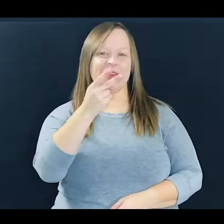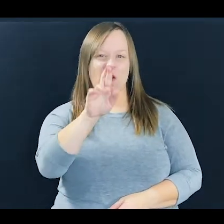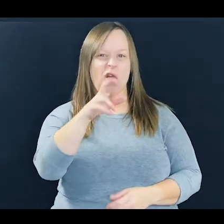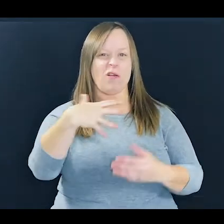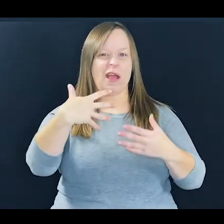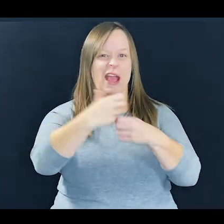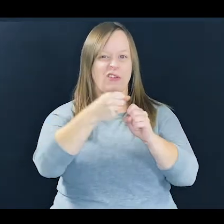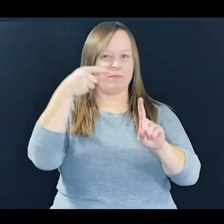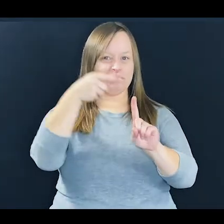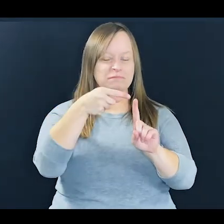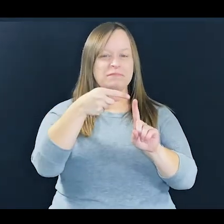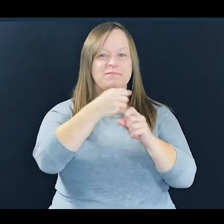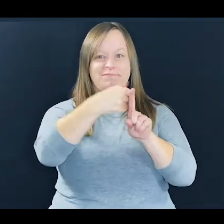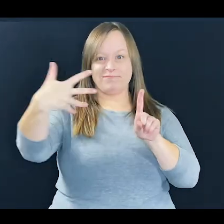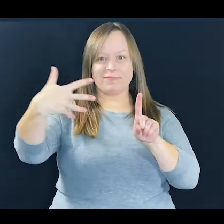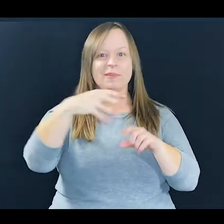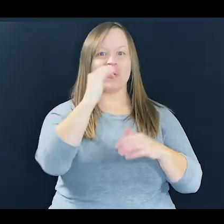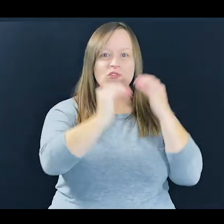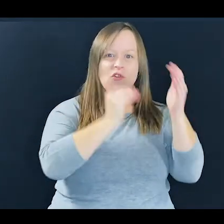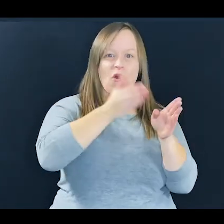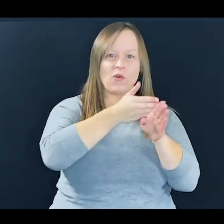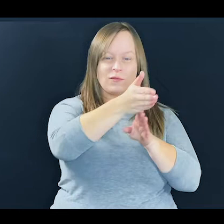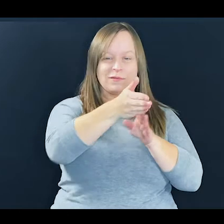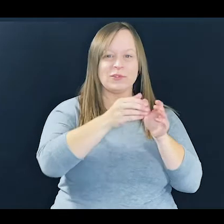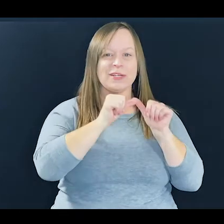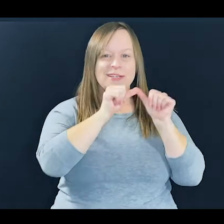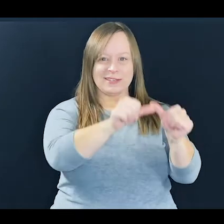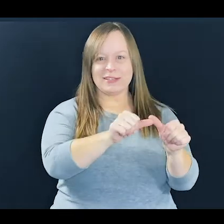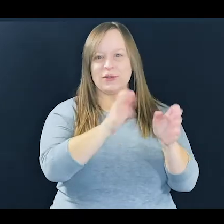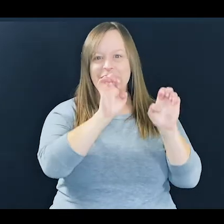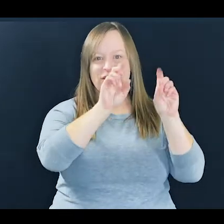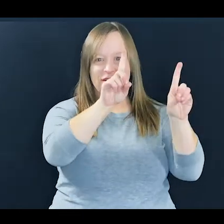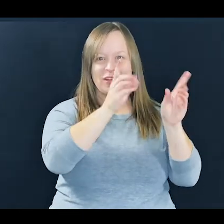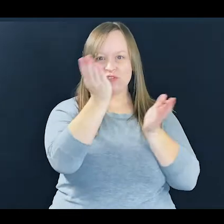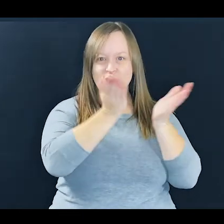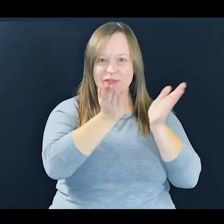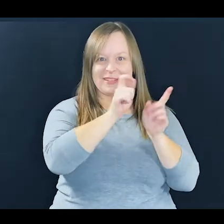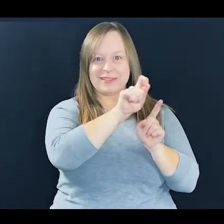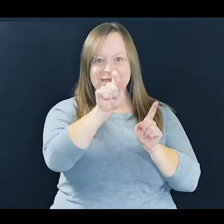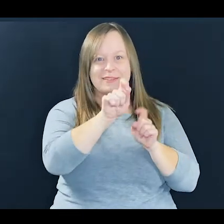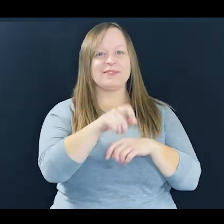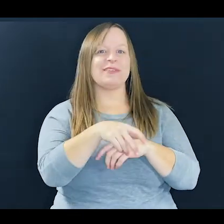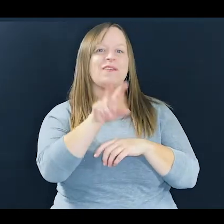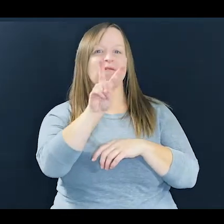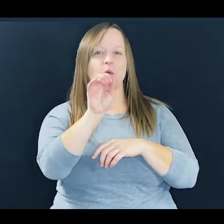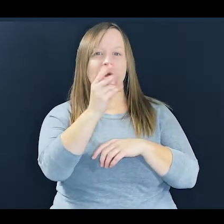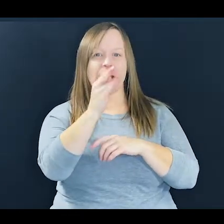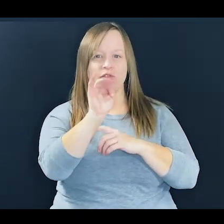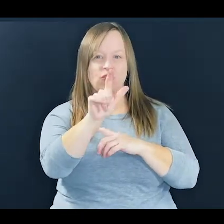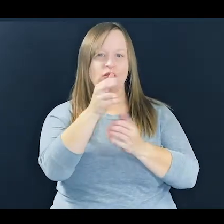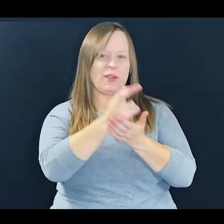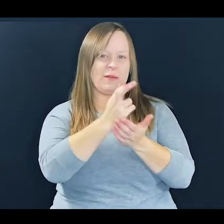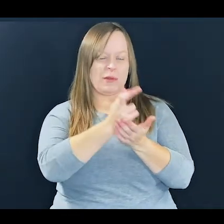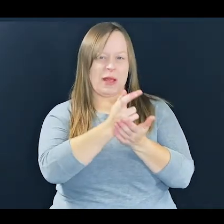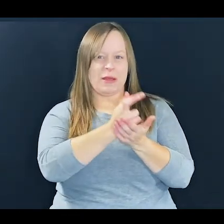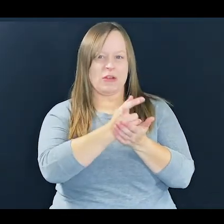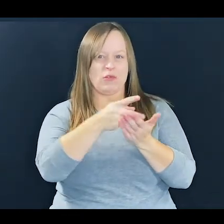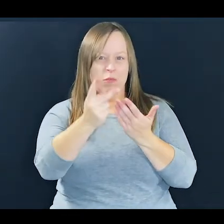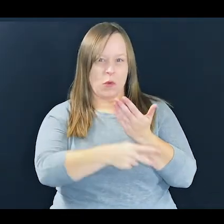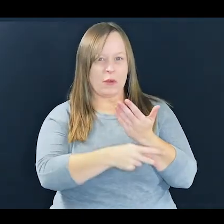is an acronym for the Adult Career and Continuing Education Services Vocational Rehabilitation program.